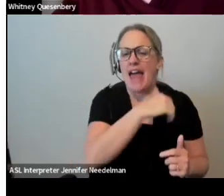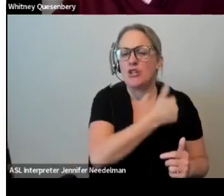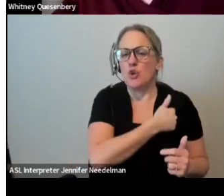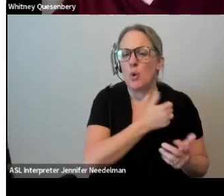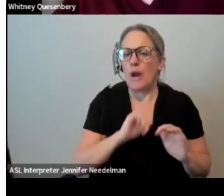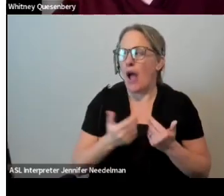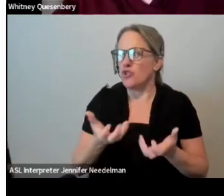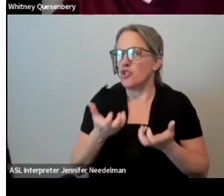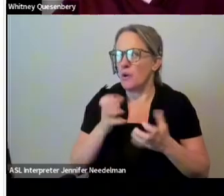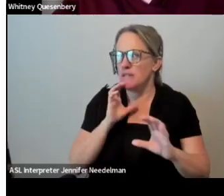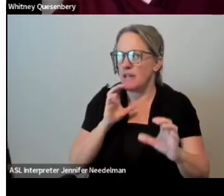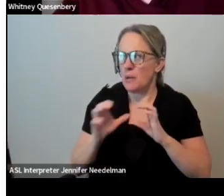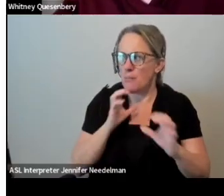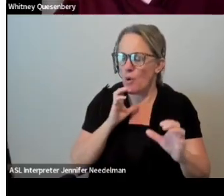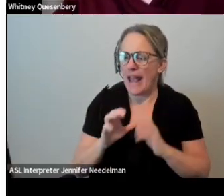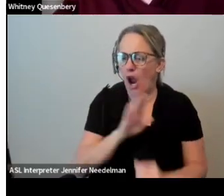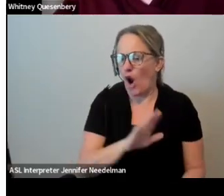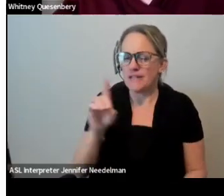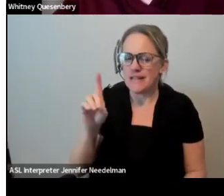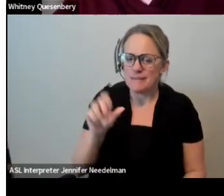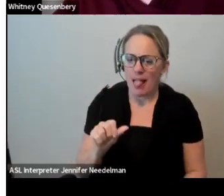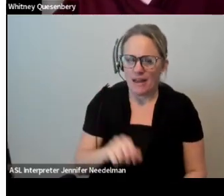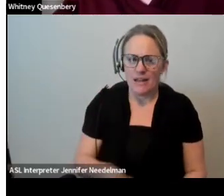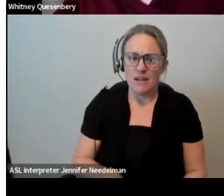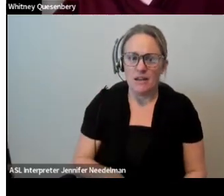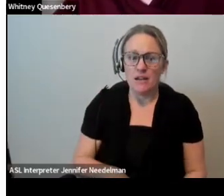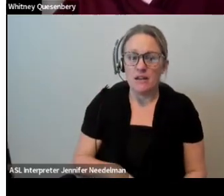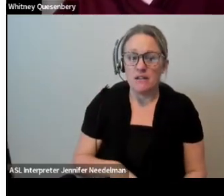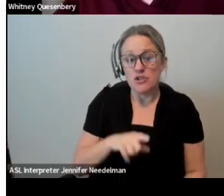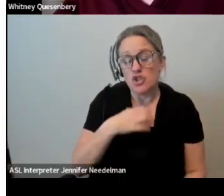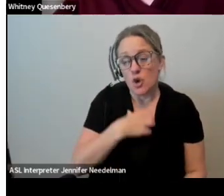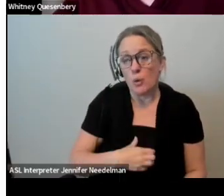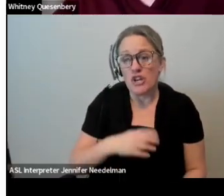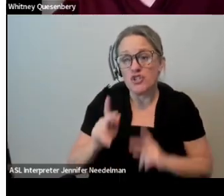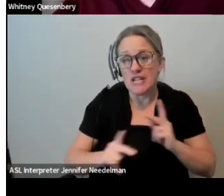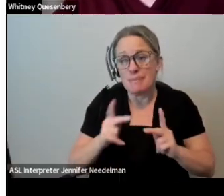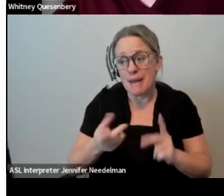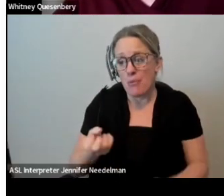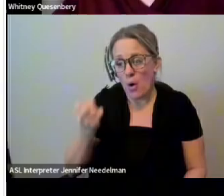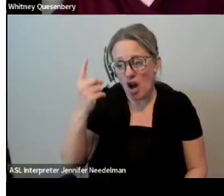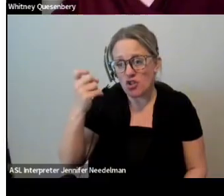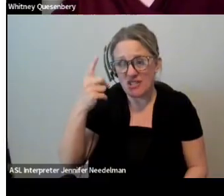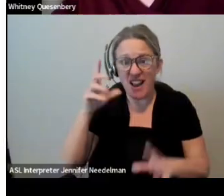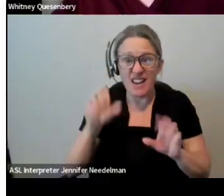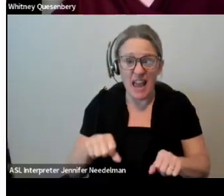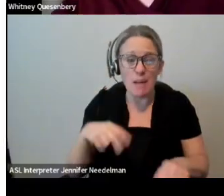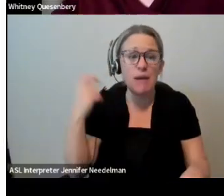about her disability in this case that she wishes people would understand just how hard it can be to make it through the day.